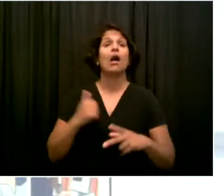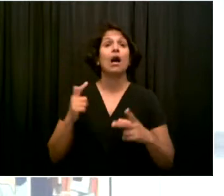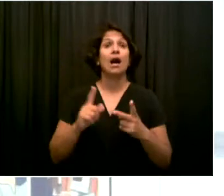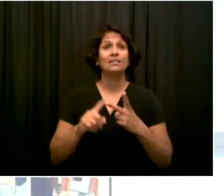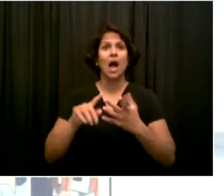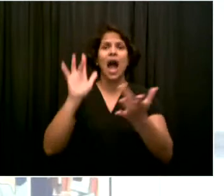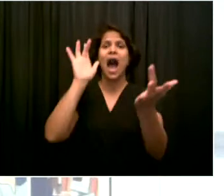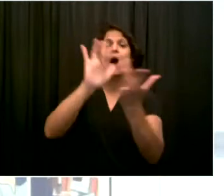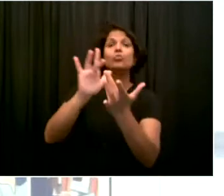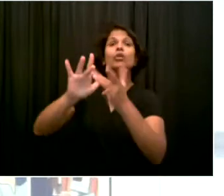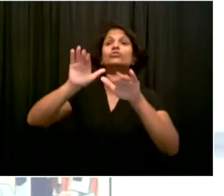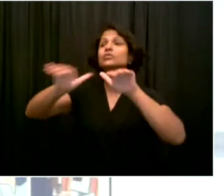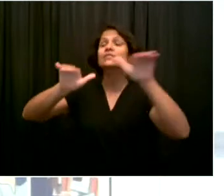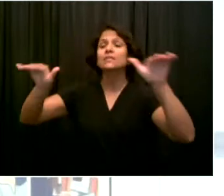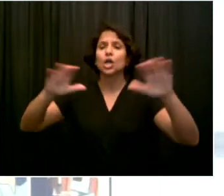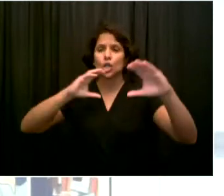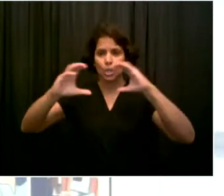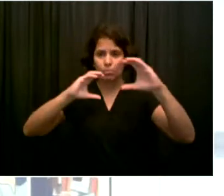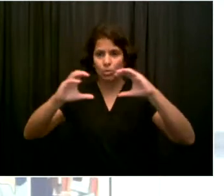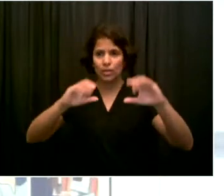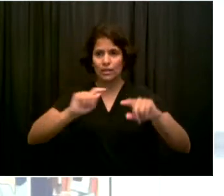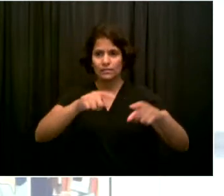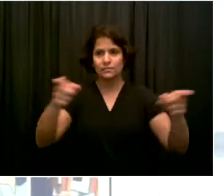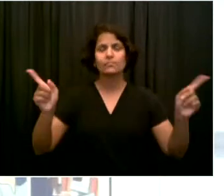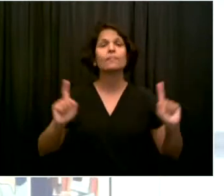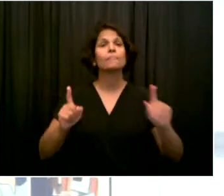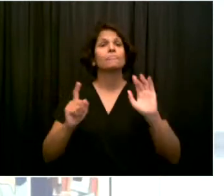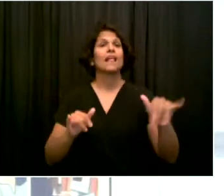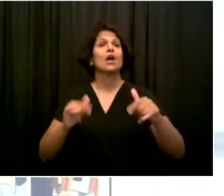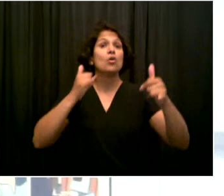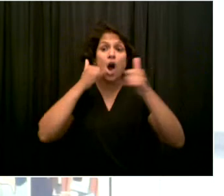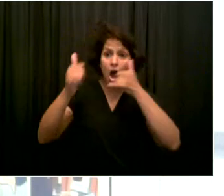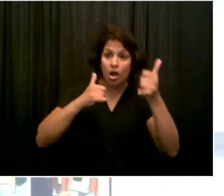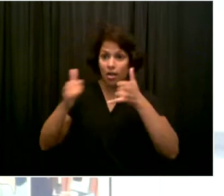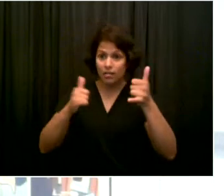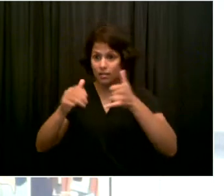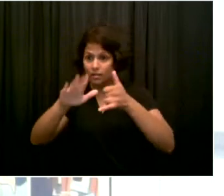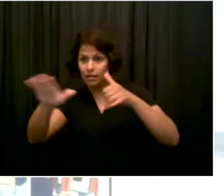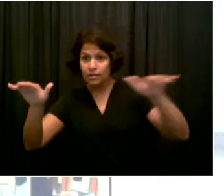MAKING SURE THAT ACCESS IS AS READILY AVAILABLE AS POSSIBLE UBT LSAO OUTREACH.